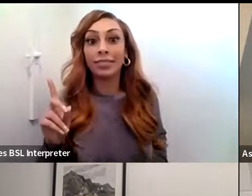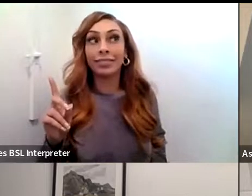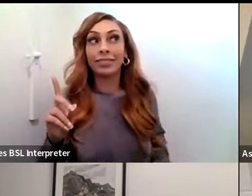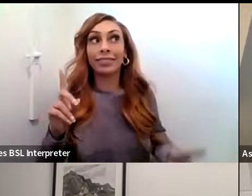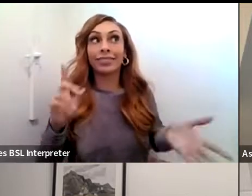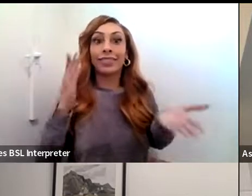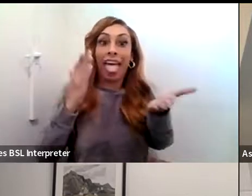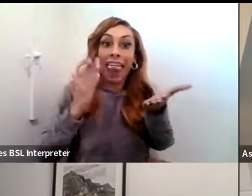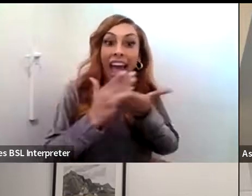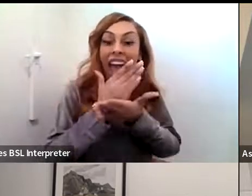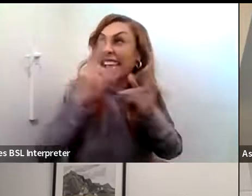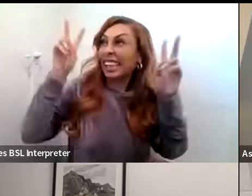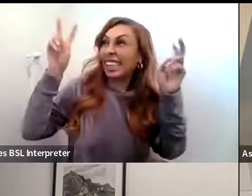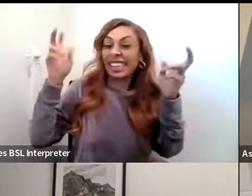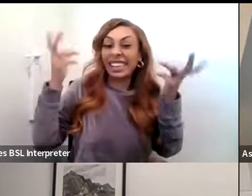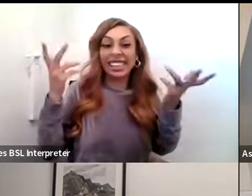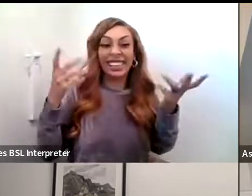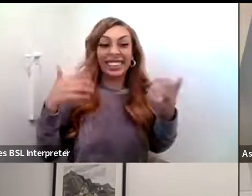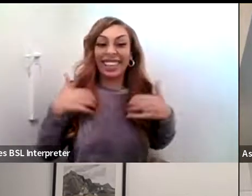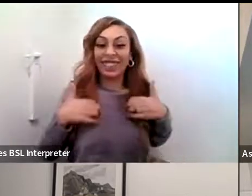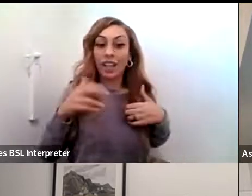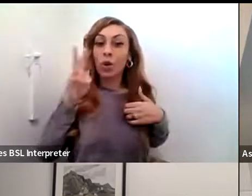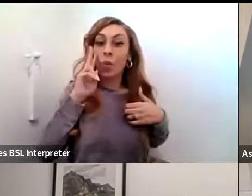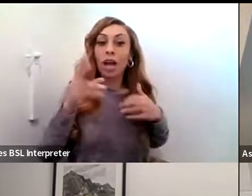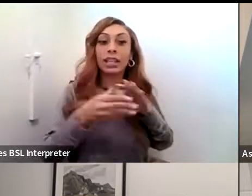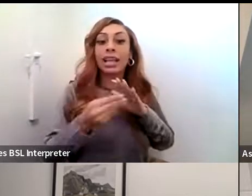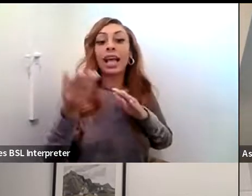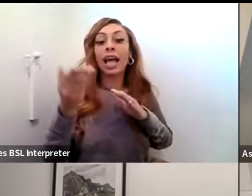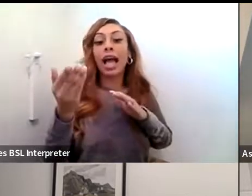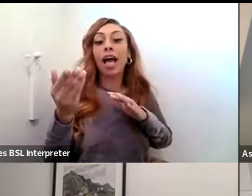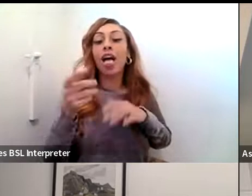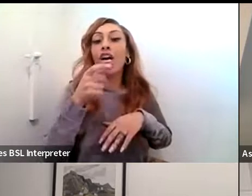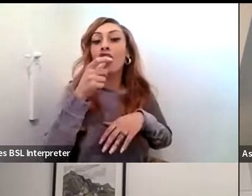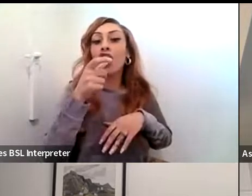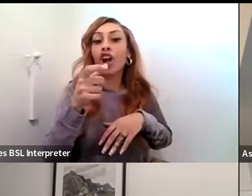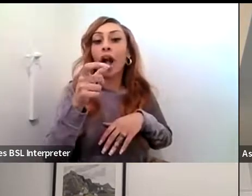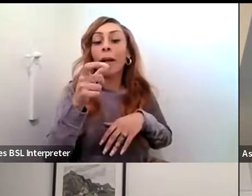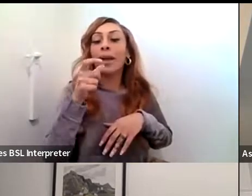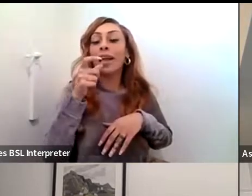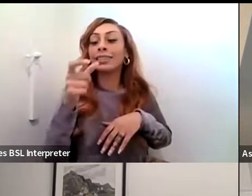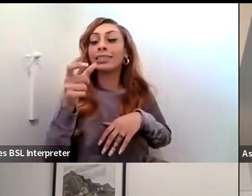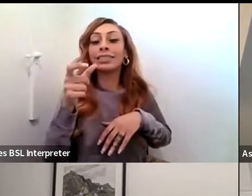It's been interesting - it was really interesting to watch, for example, the comments under some of the NT At Home stuff